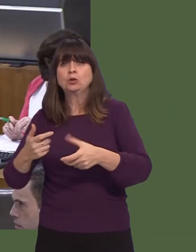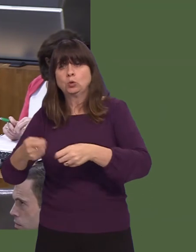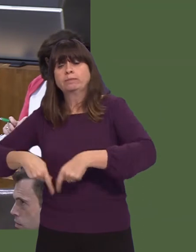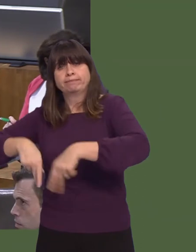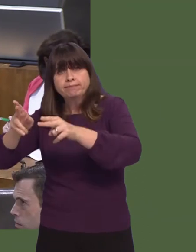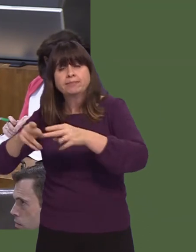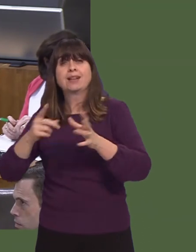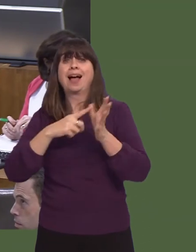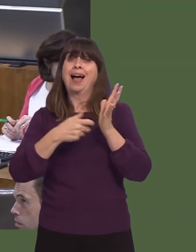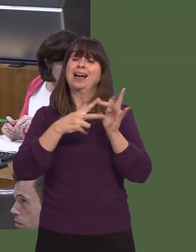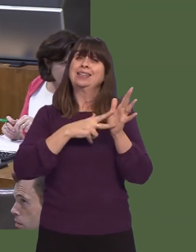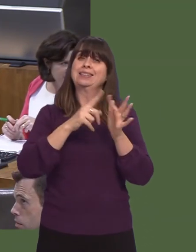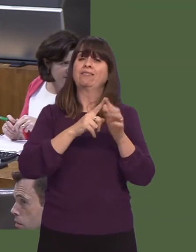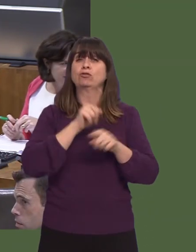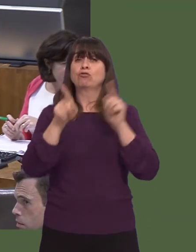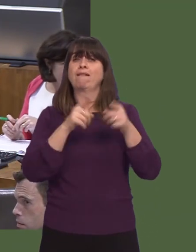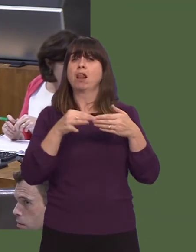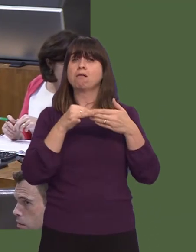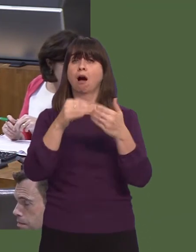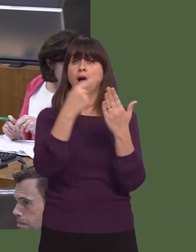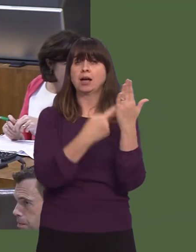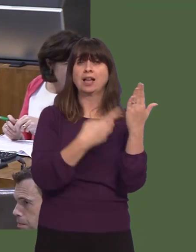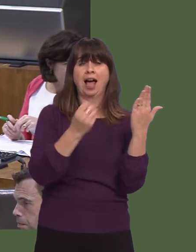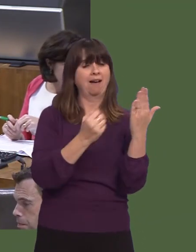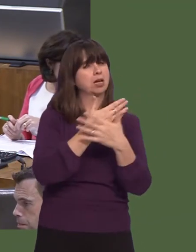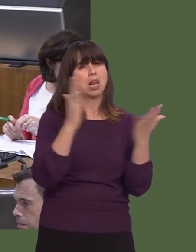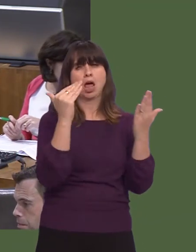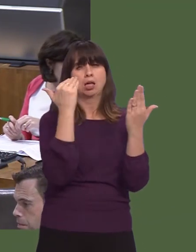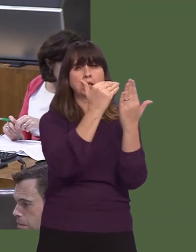travel design guidance provides clear standards that infrastructure must meet, and this winter